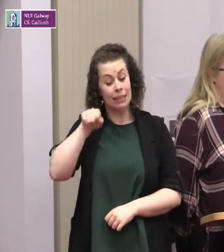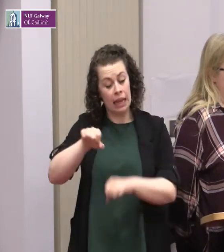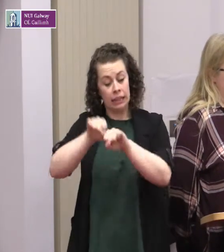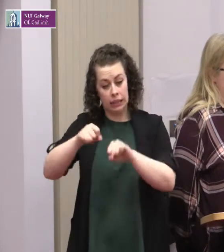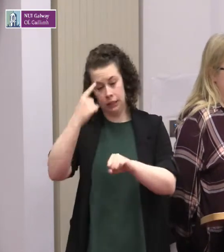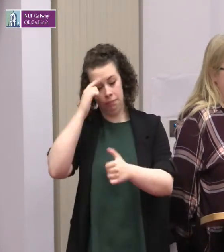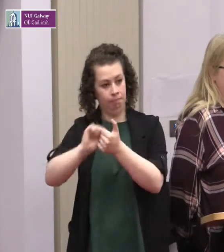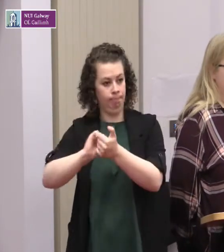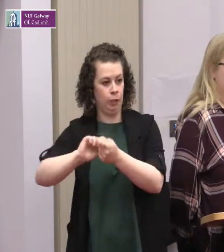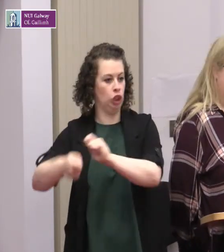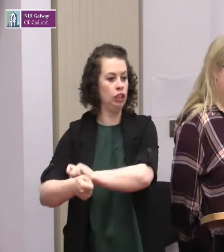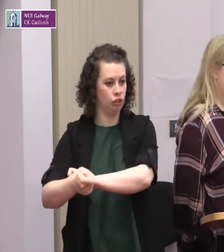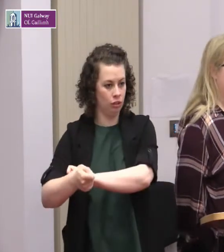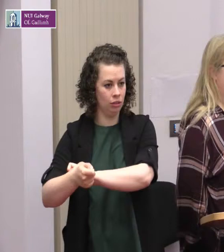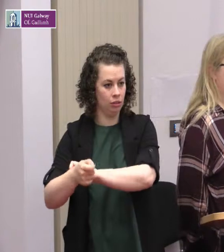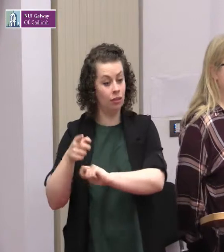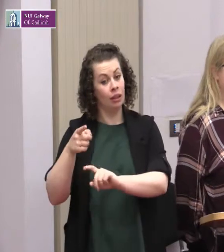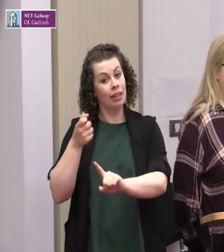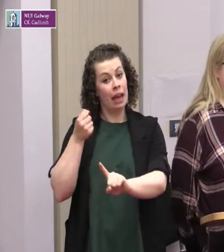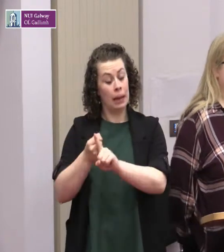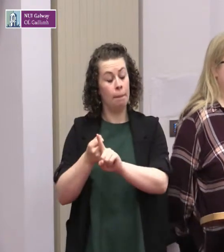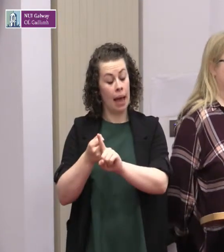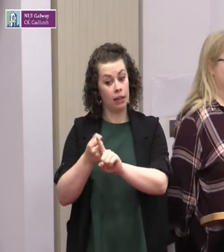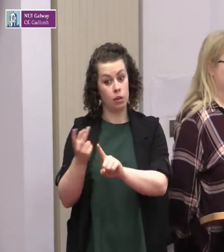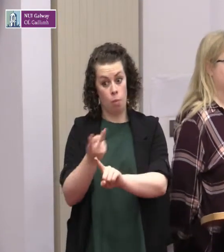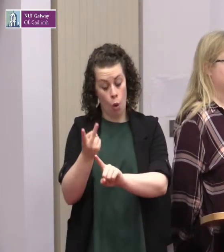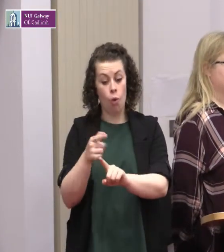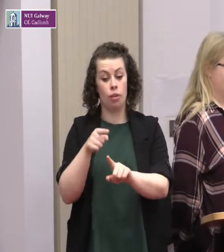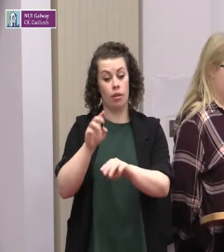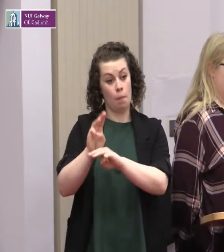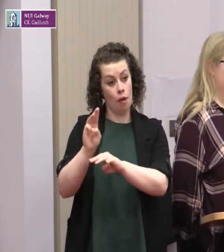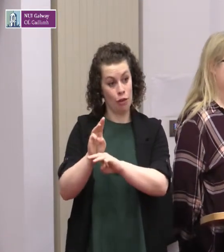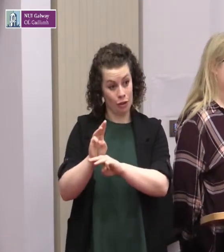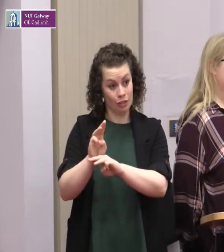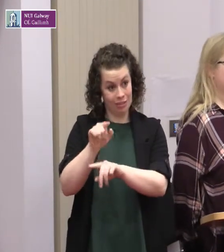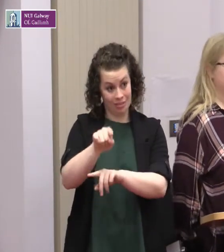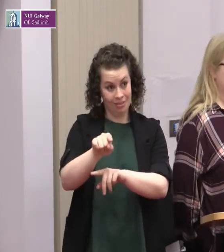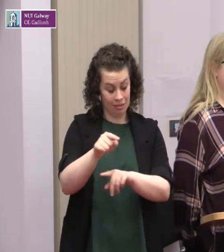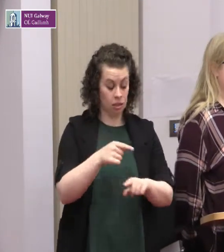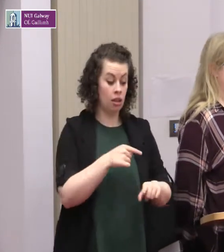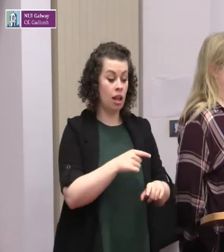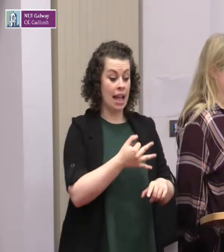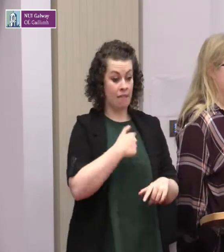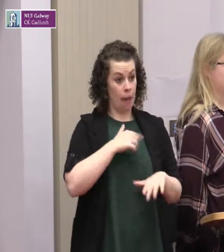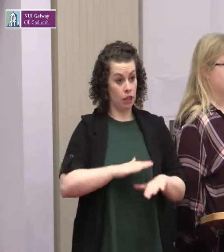It has a particular impact on people when the search for their natural mothers.